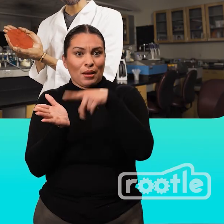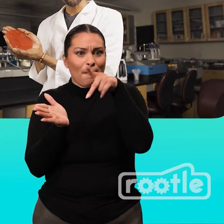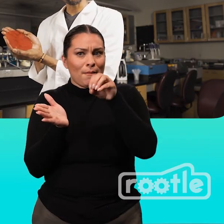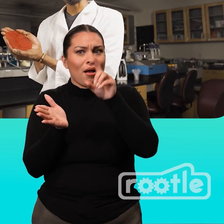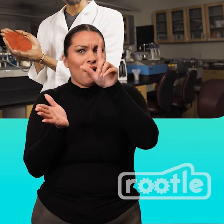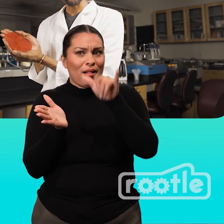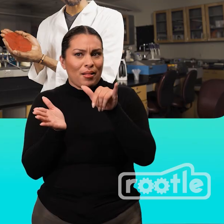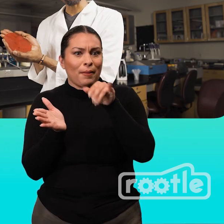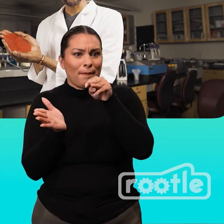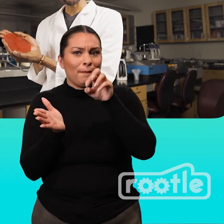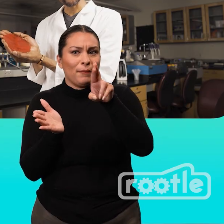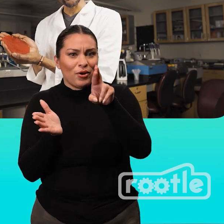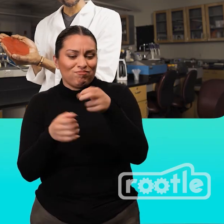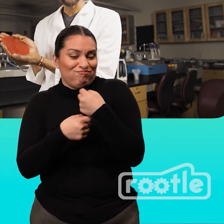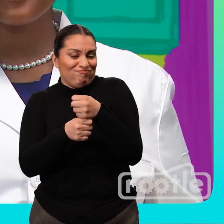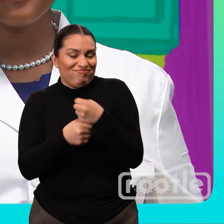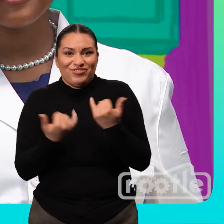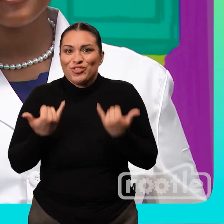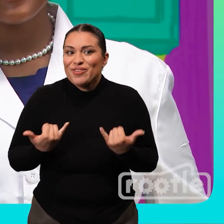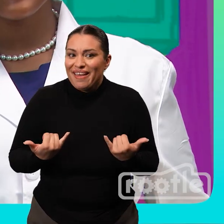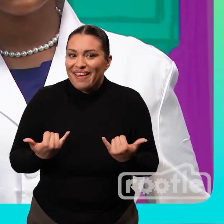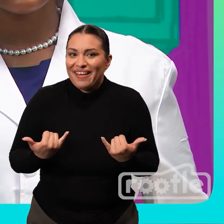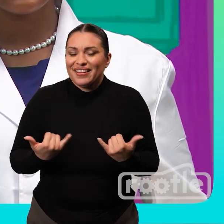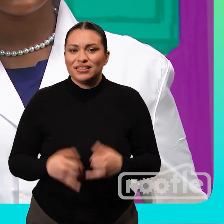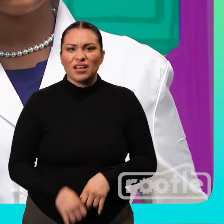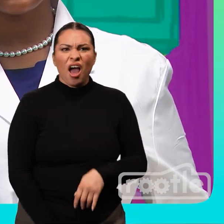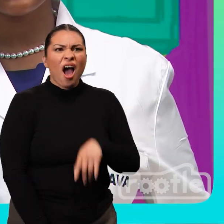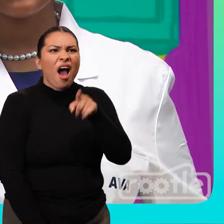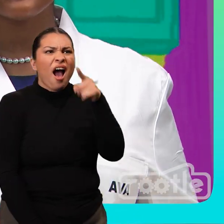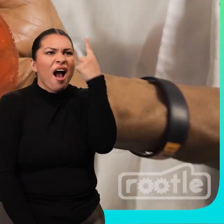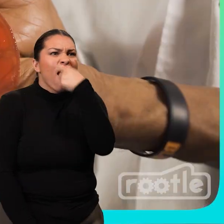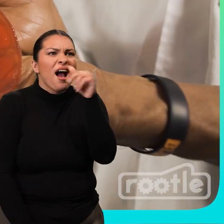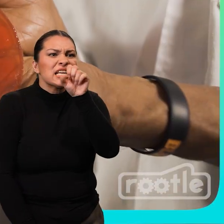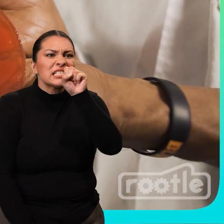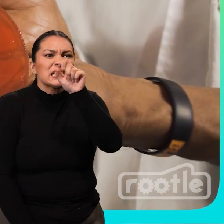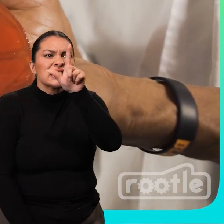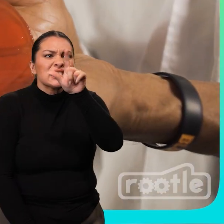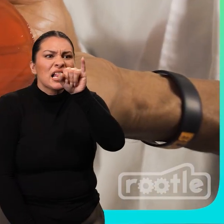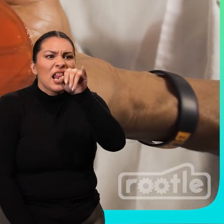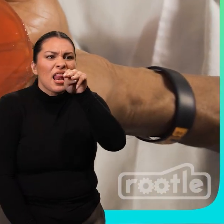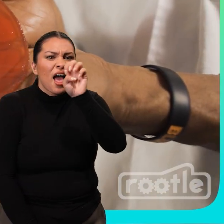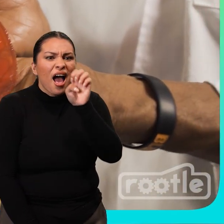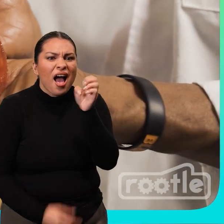This is a polymer that we made today. Oh, it looks like slime.